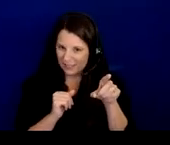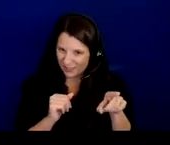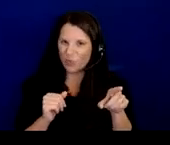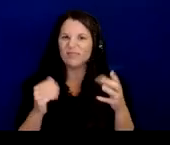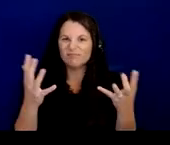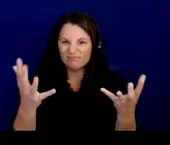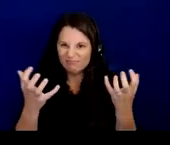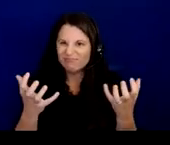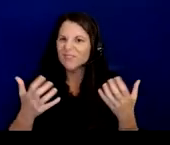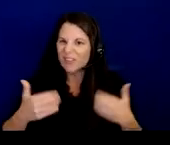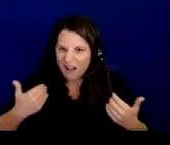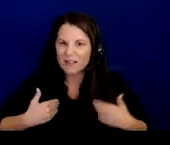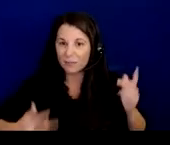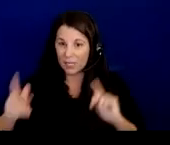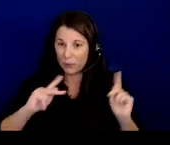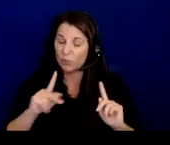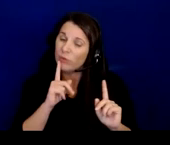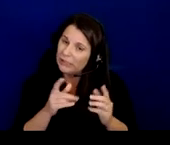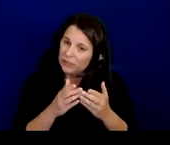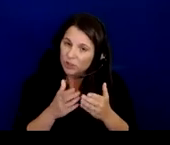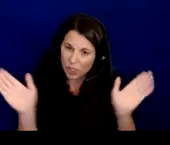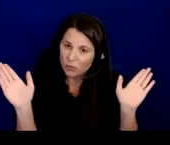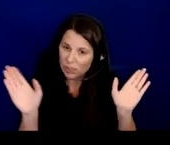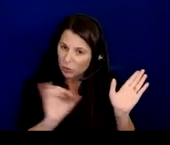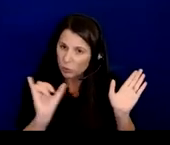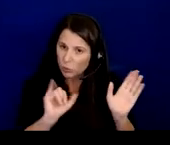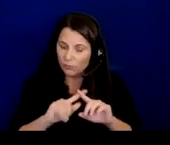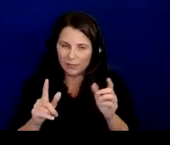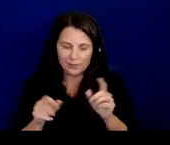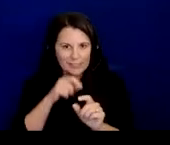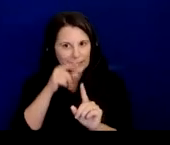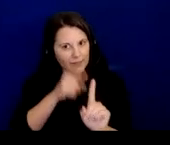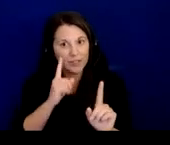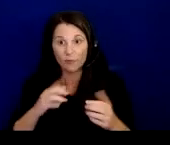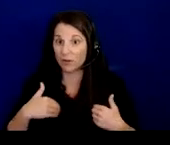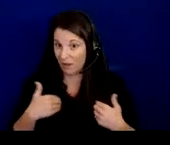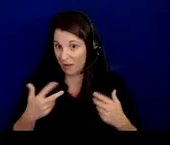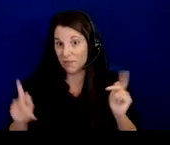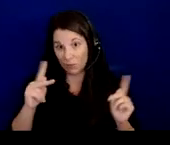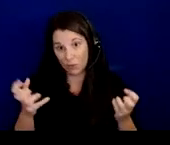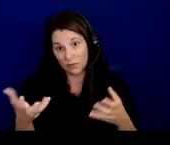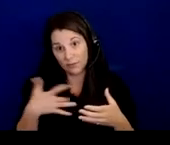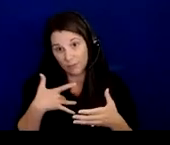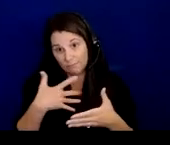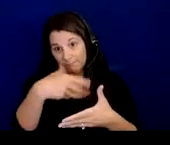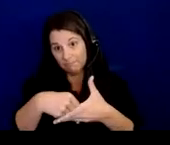generally appreciate because they're involved in it. Community engagement.